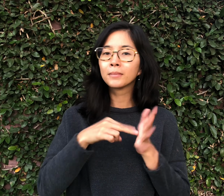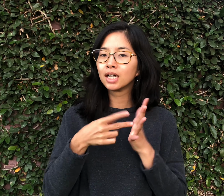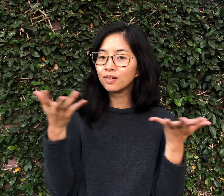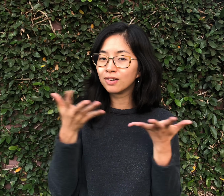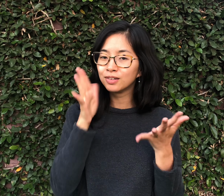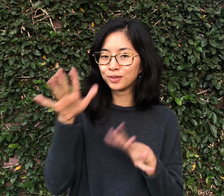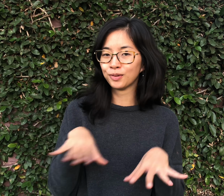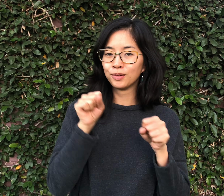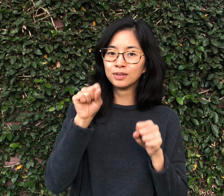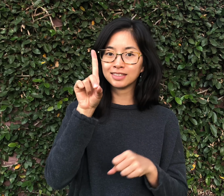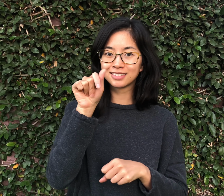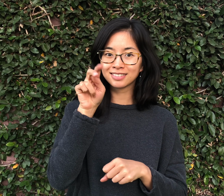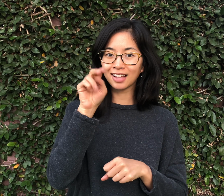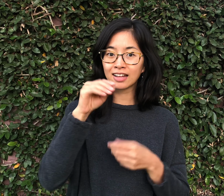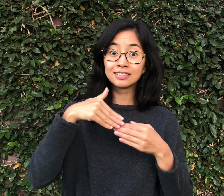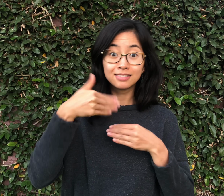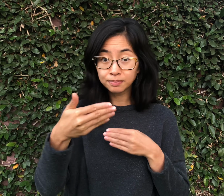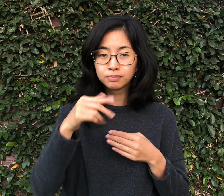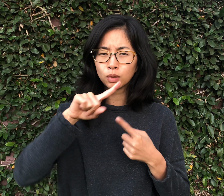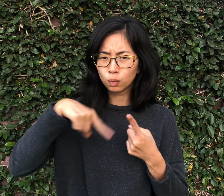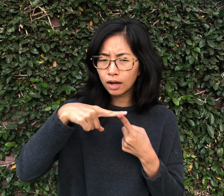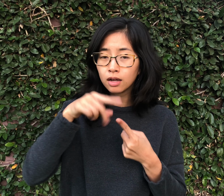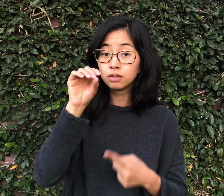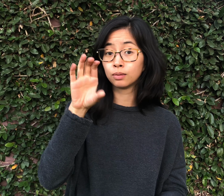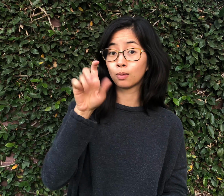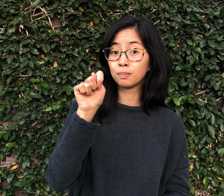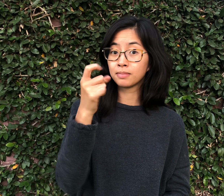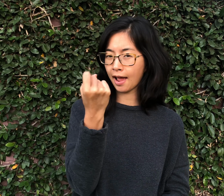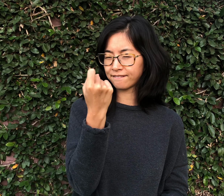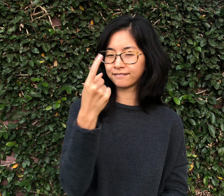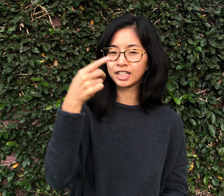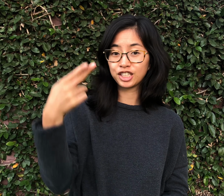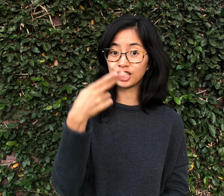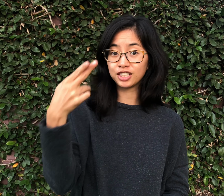Meaning what? We will host upcoming DANO! It will be on Thursday, October 11th.